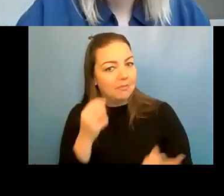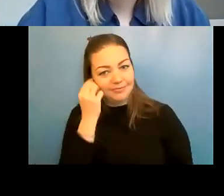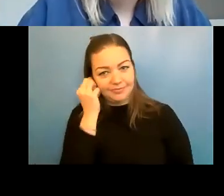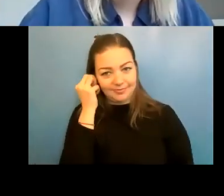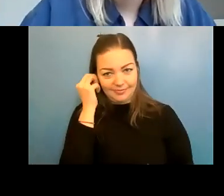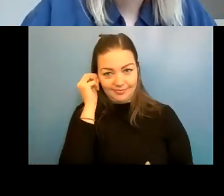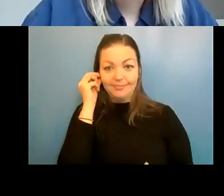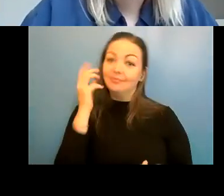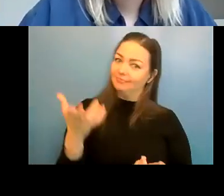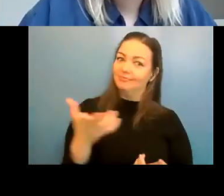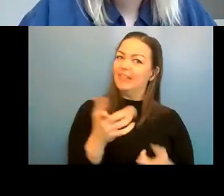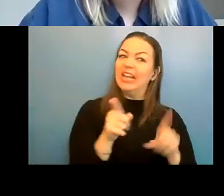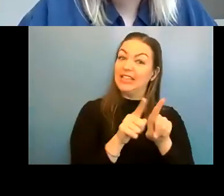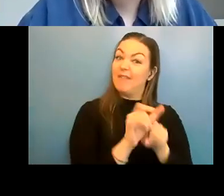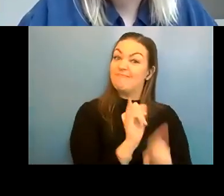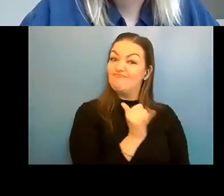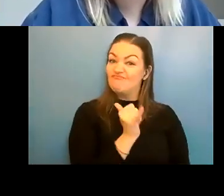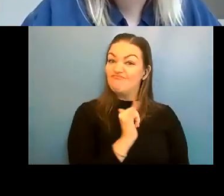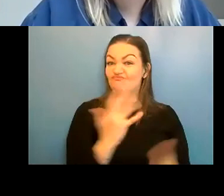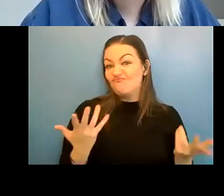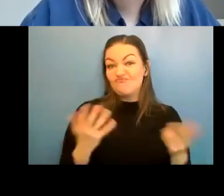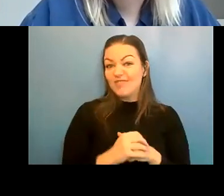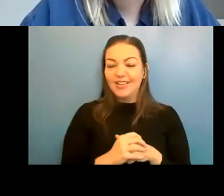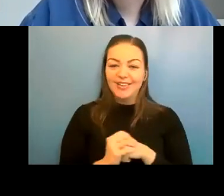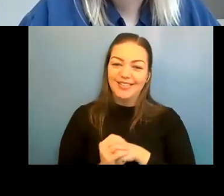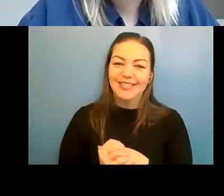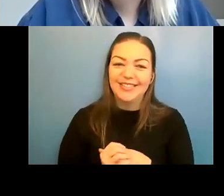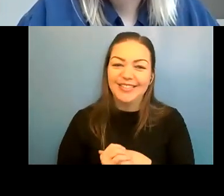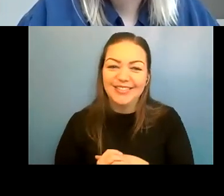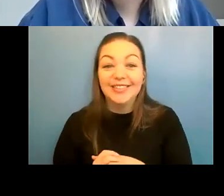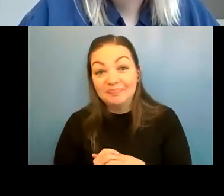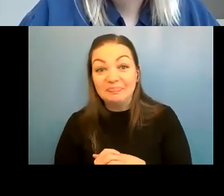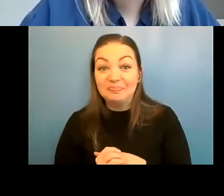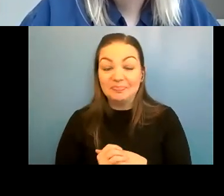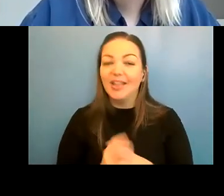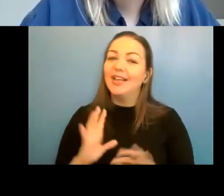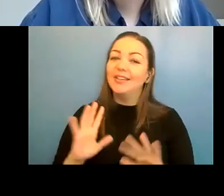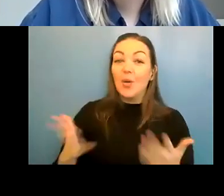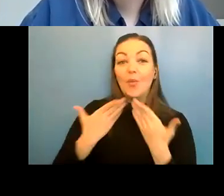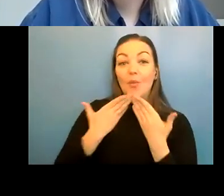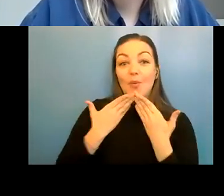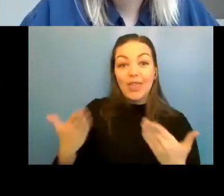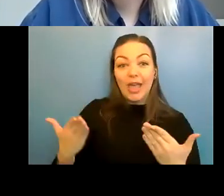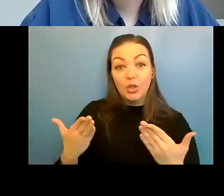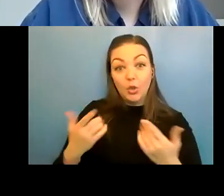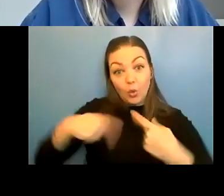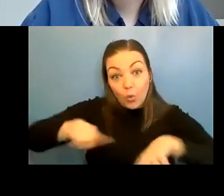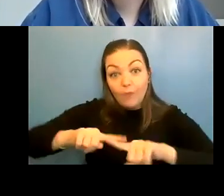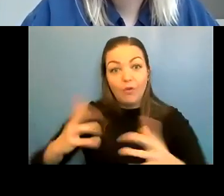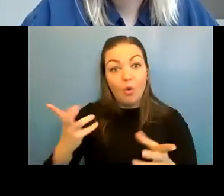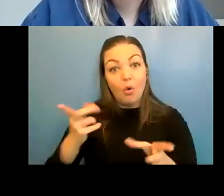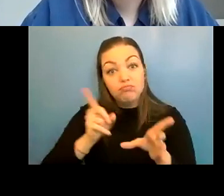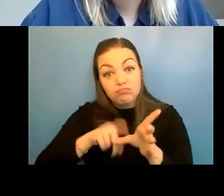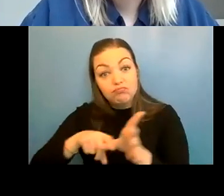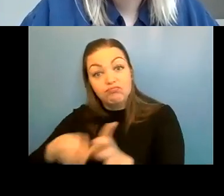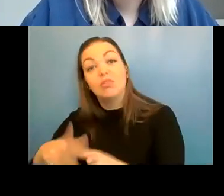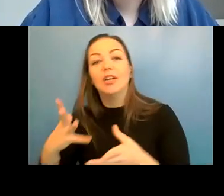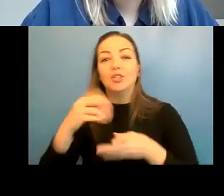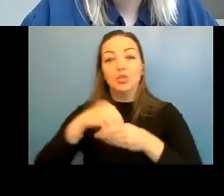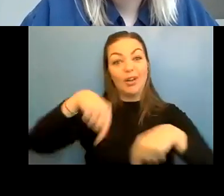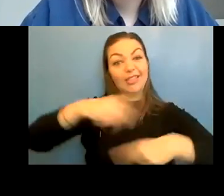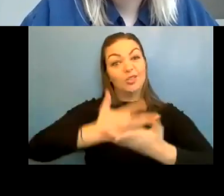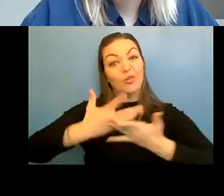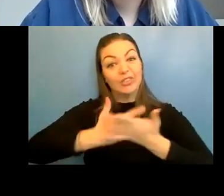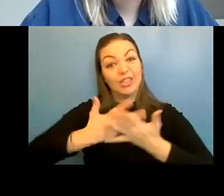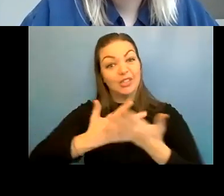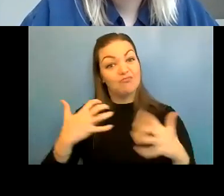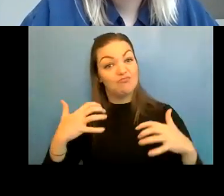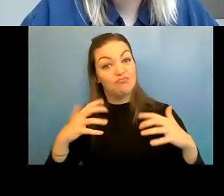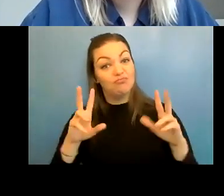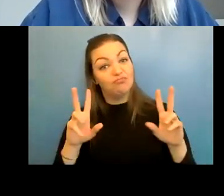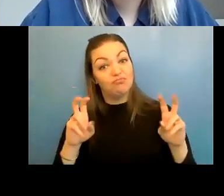meeting! RUTH: It's just another day!